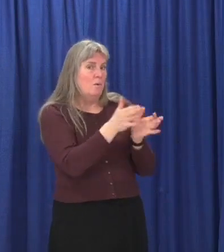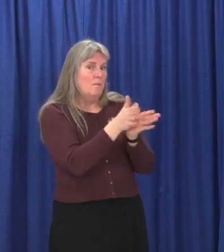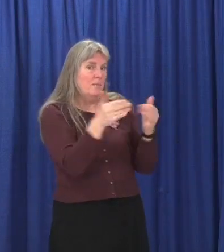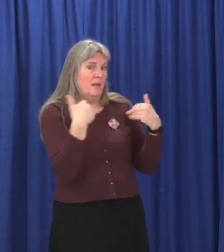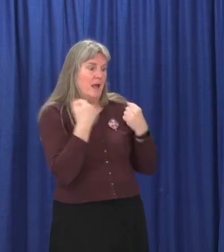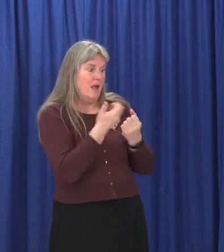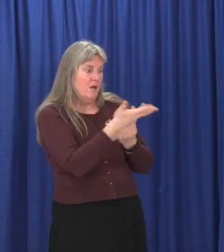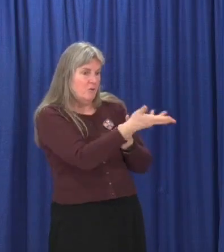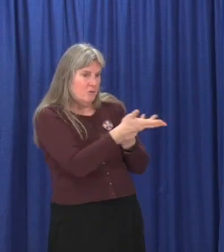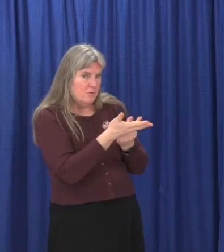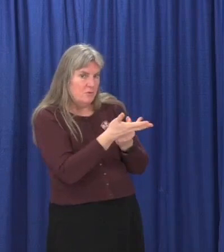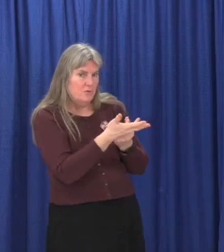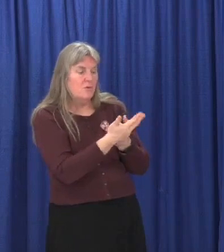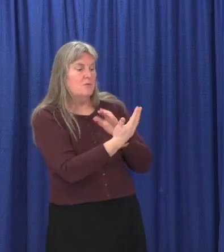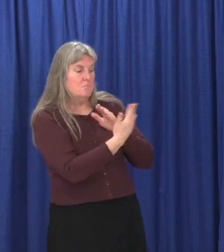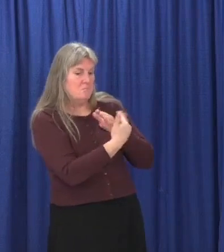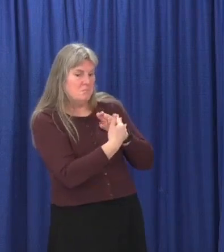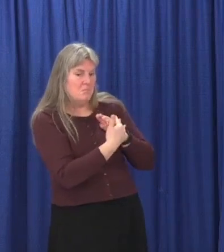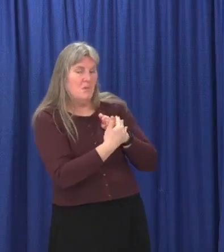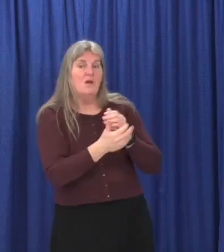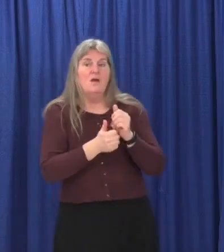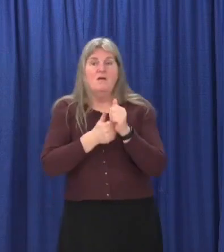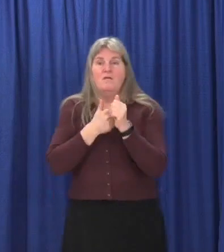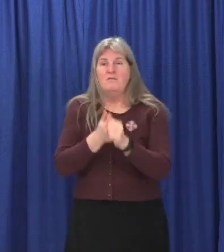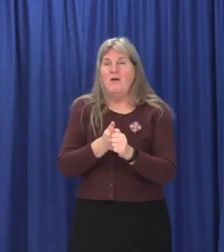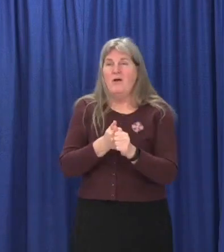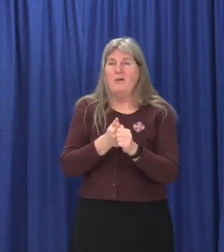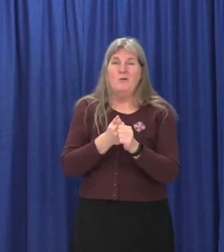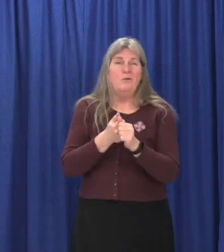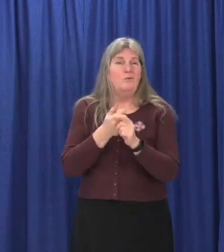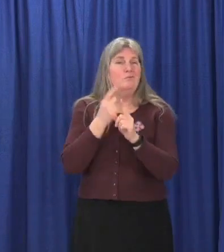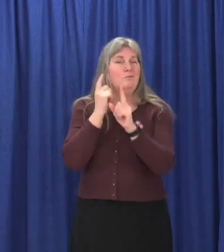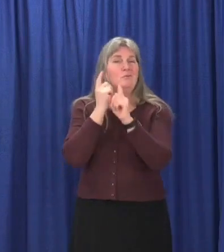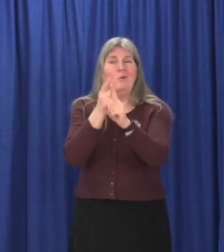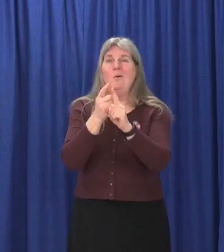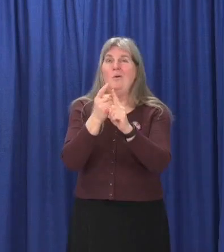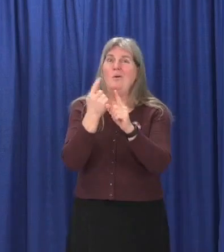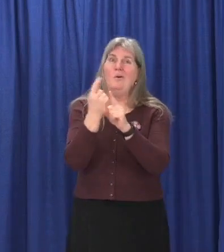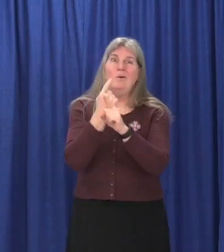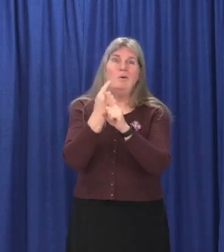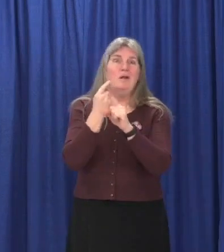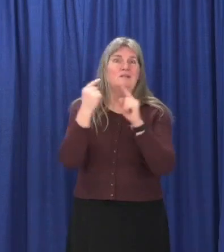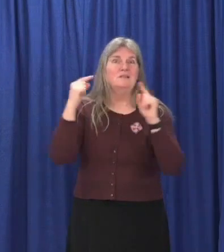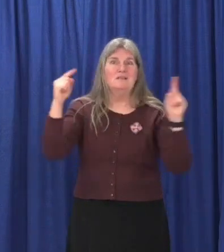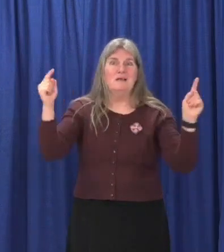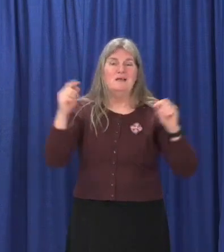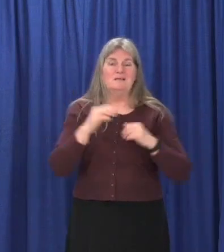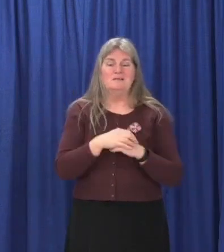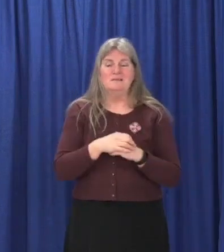possible outcomes is the goal, you know, and that's always been our goal as well.